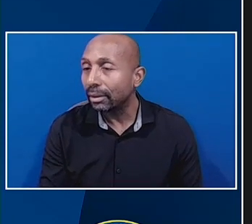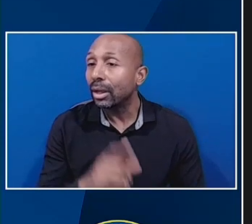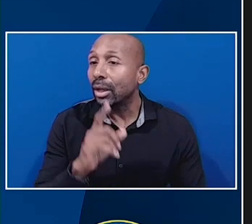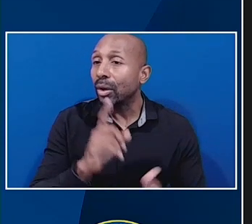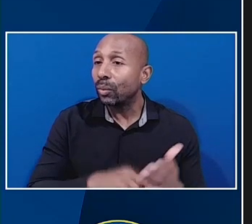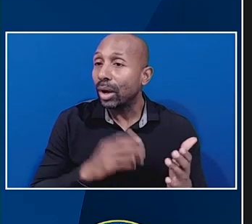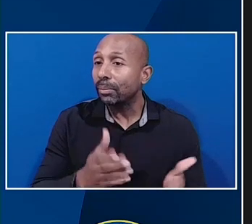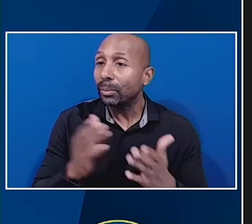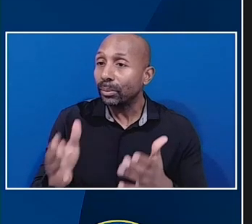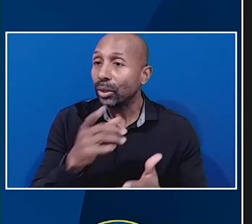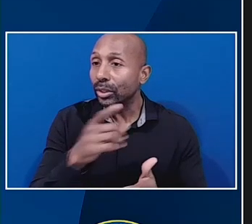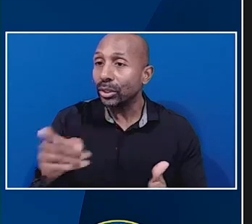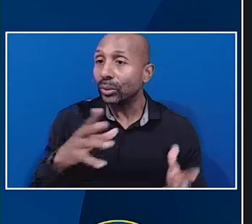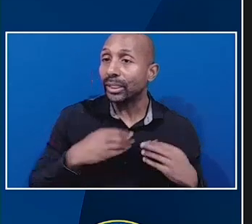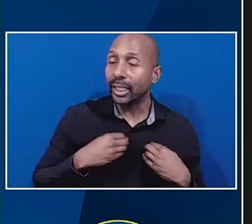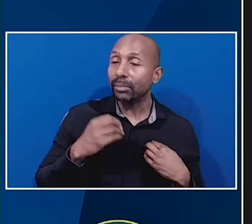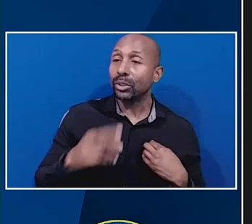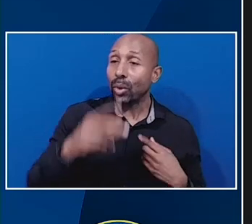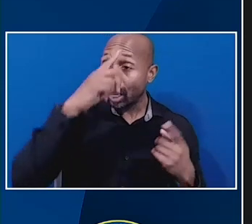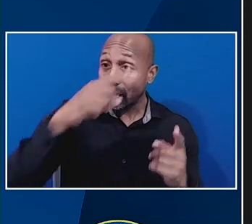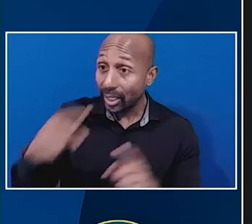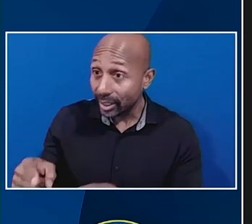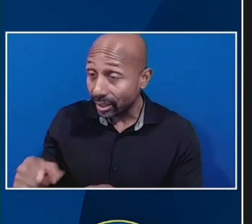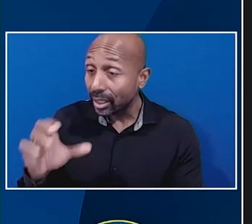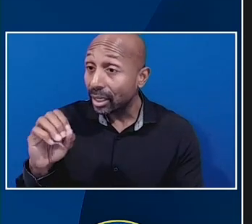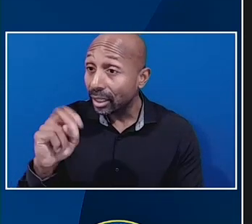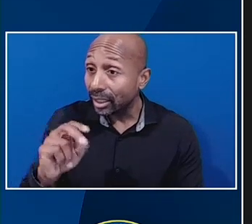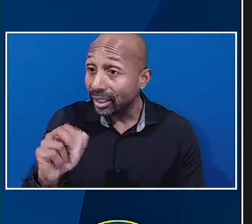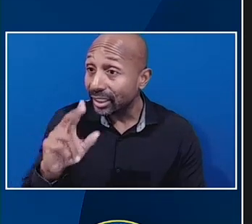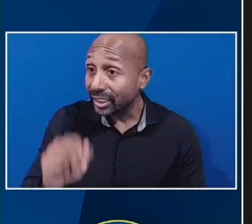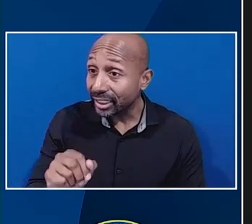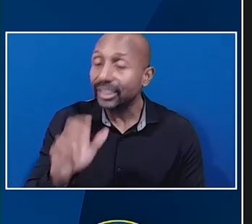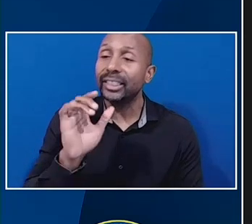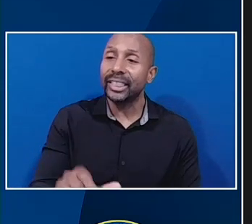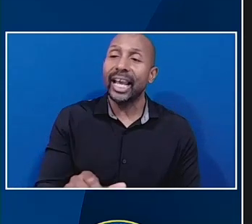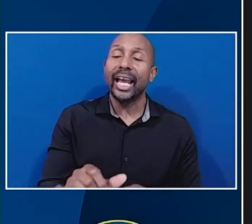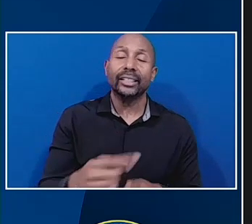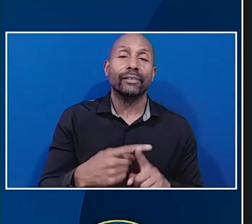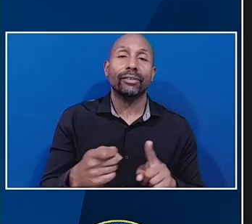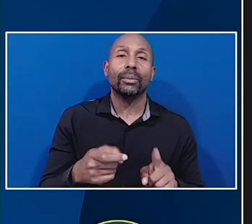consensus will be up to the main committee. I do also want to point out